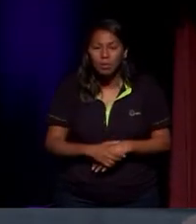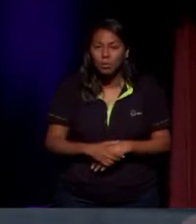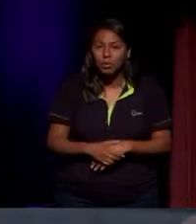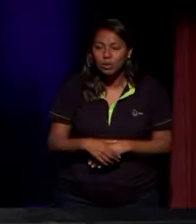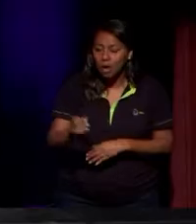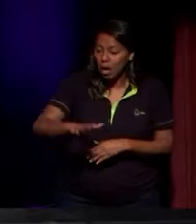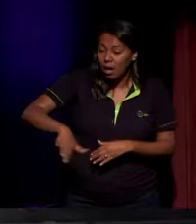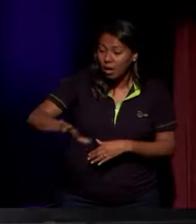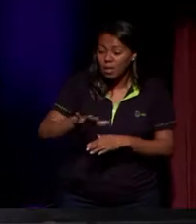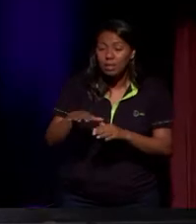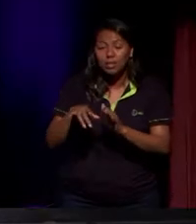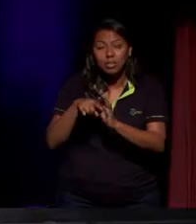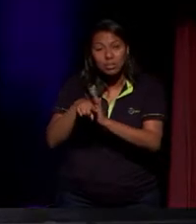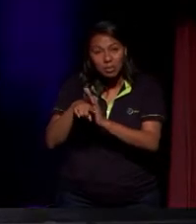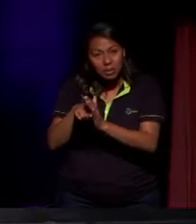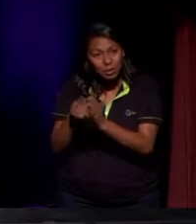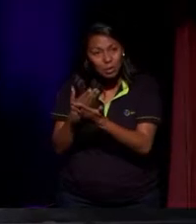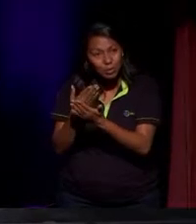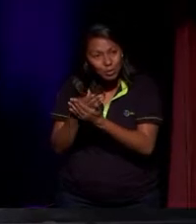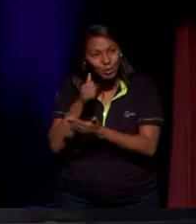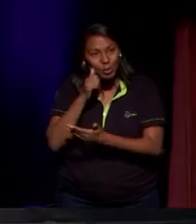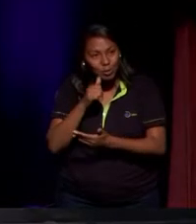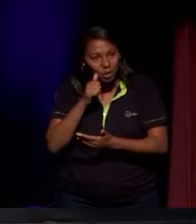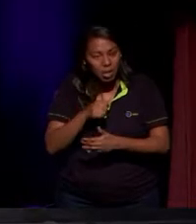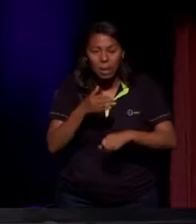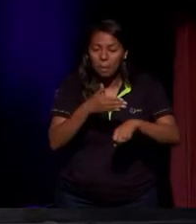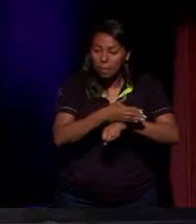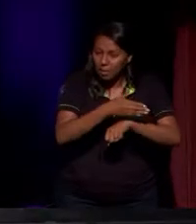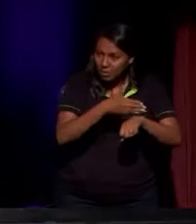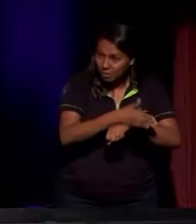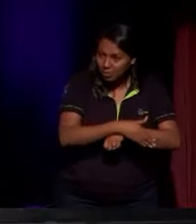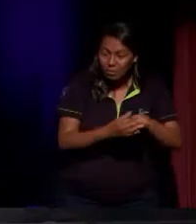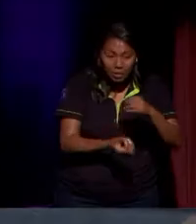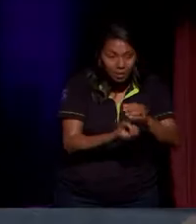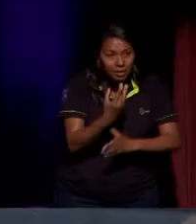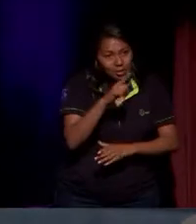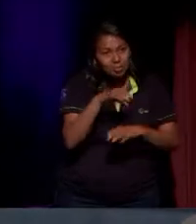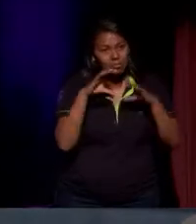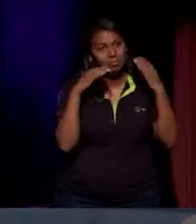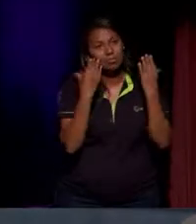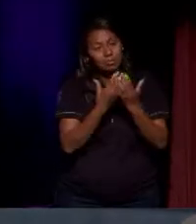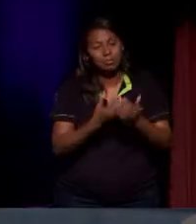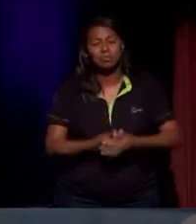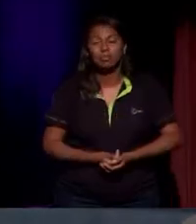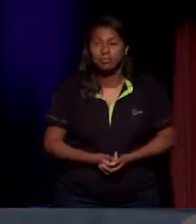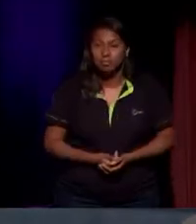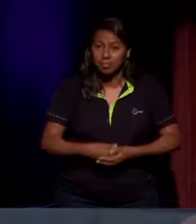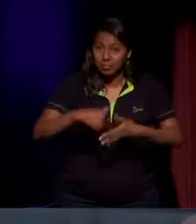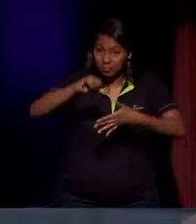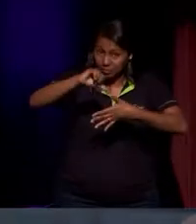and we participated in the creation of this WiLDAF organization, in the image and likeness of Cladem, in Latin America.